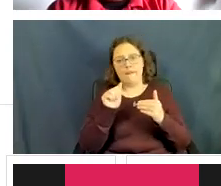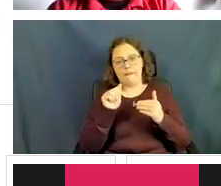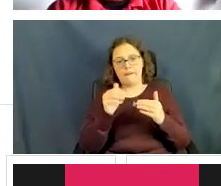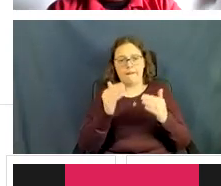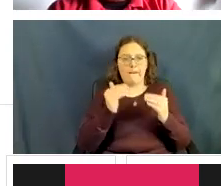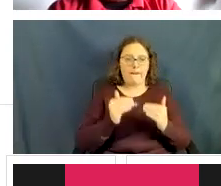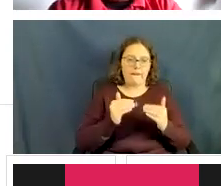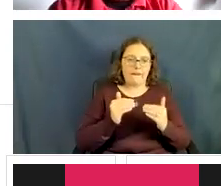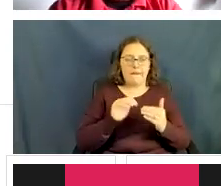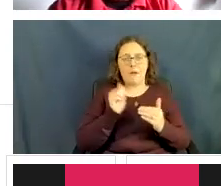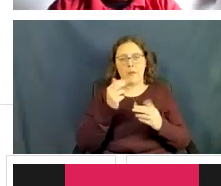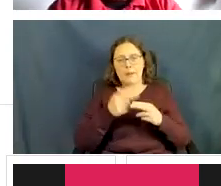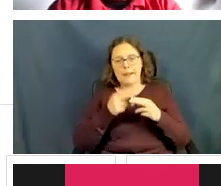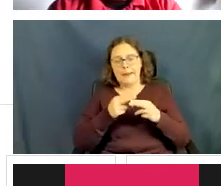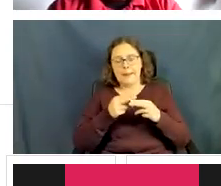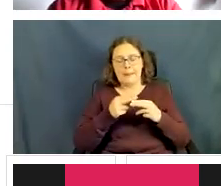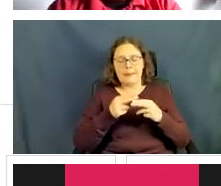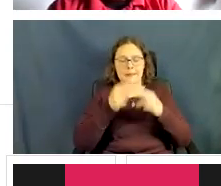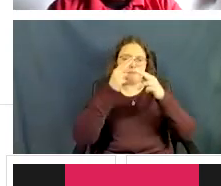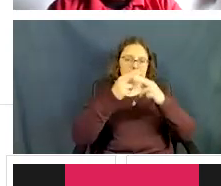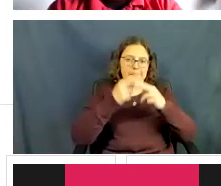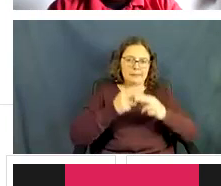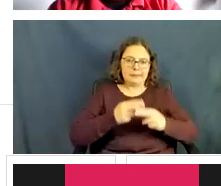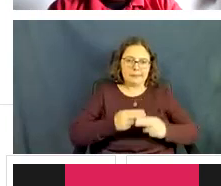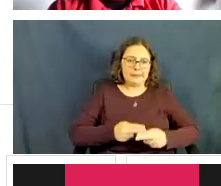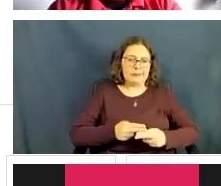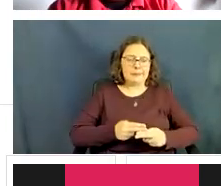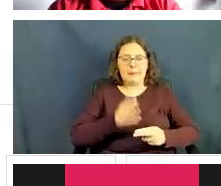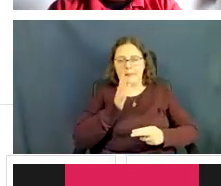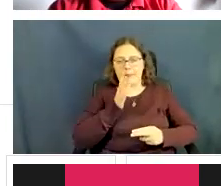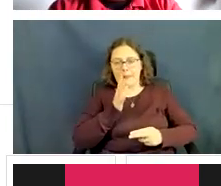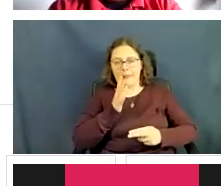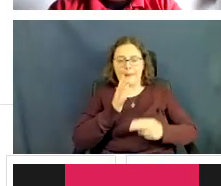So, we are able to move things and put things of those artifacts in.